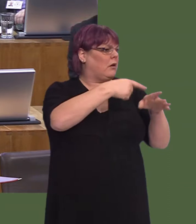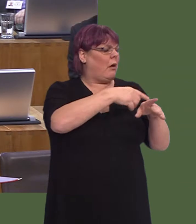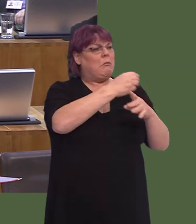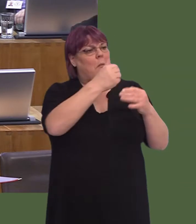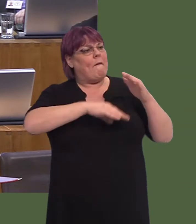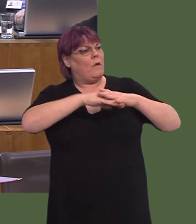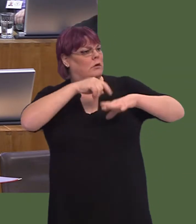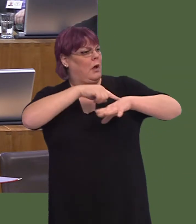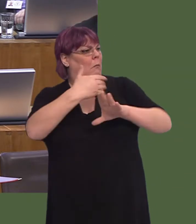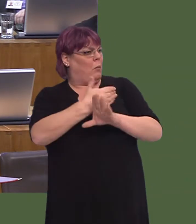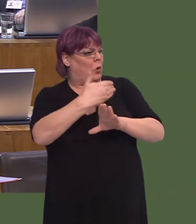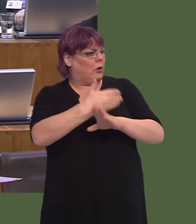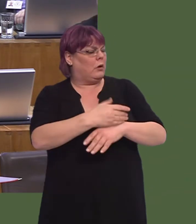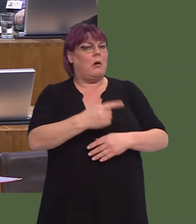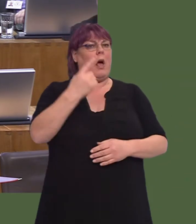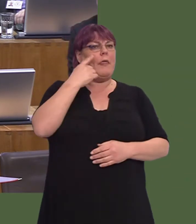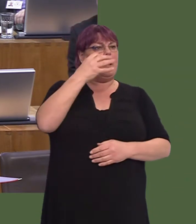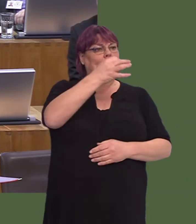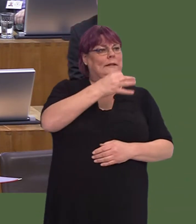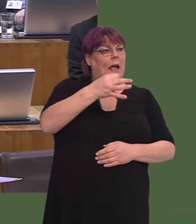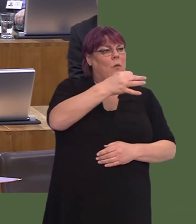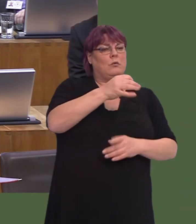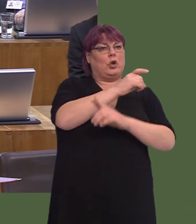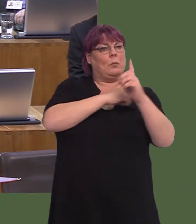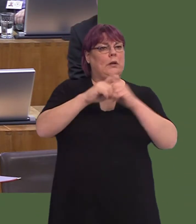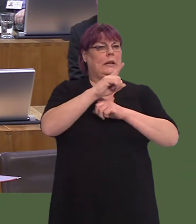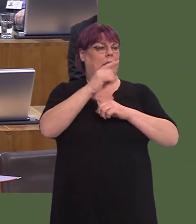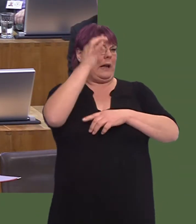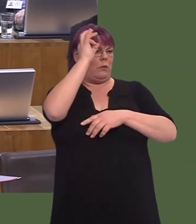I think that town and community councils are an extremely valuable level of government.